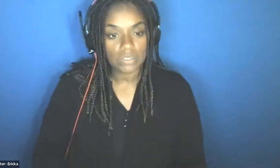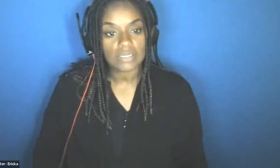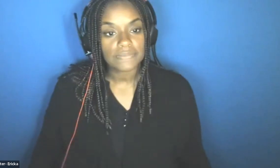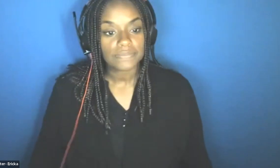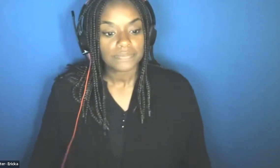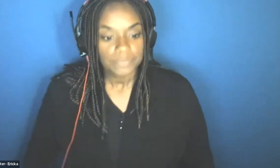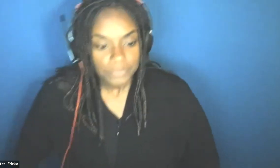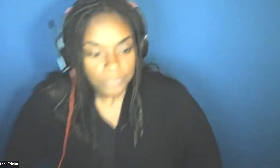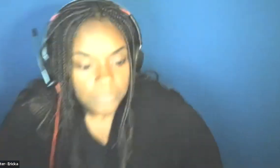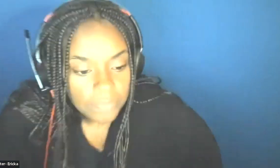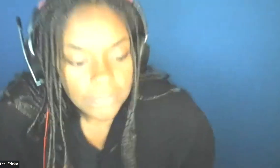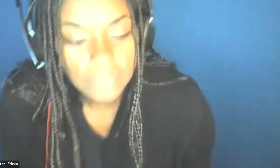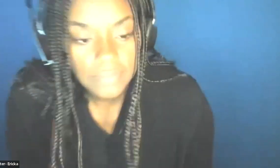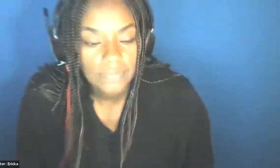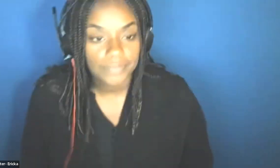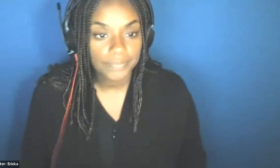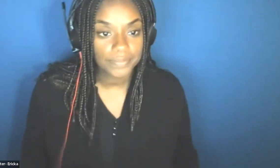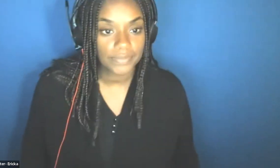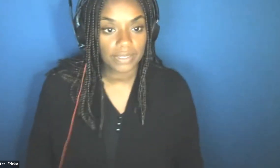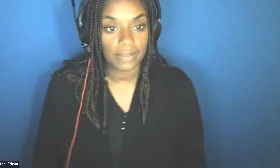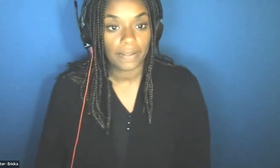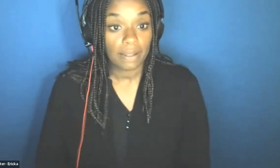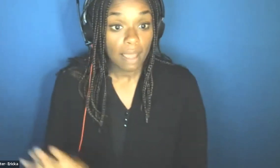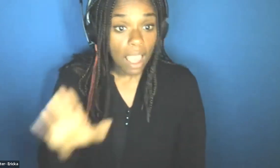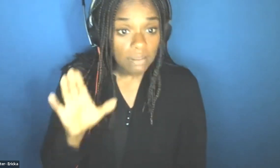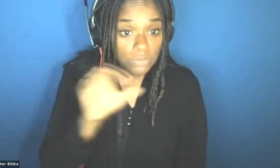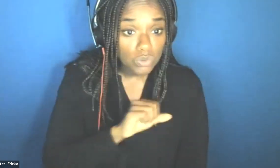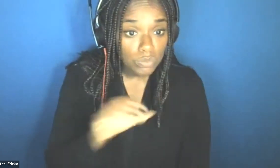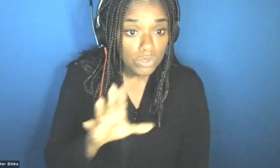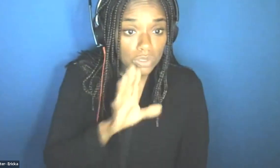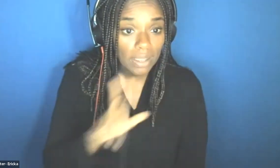I'm in South Carolina, and we aren't there yet, but it's something to think about in the future.